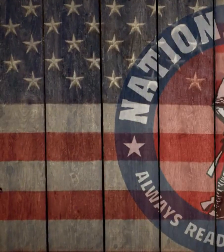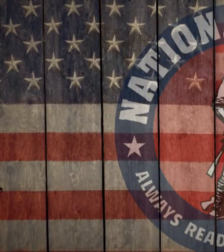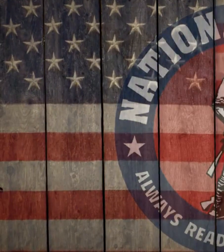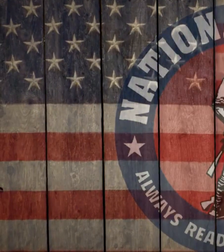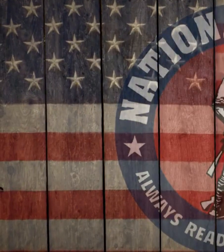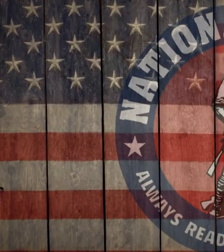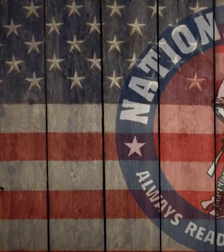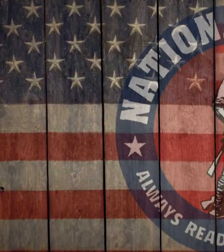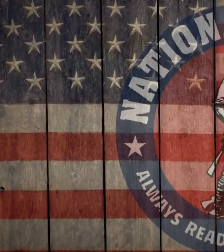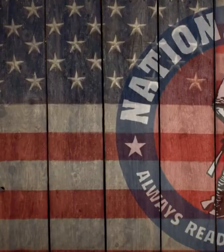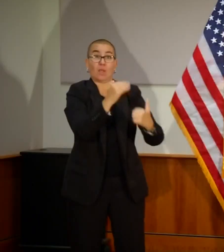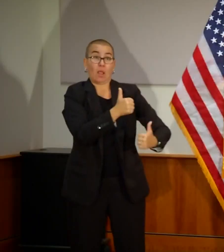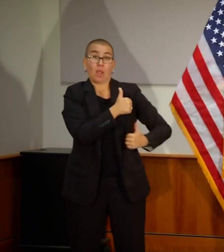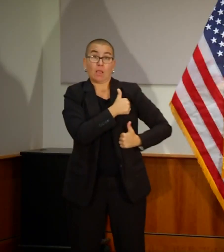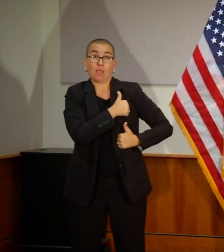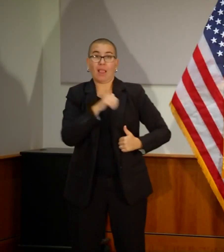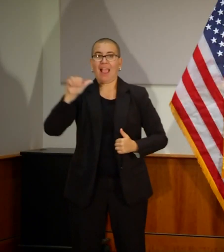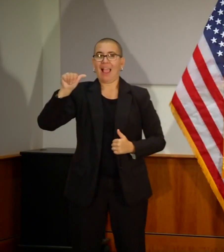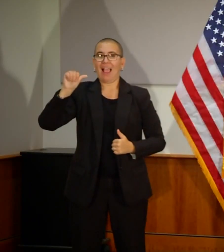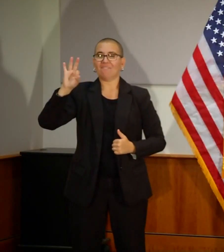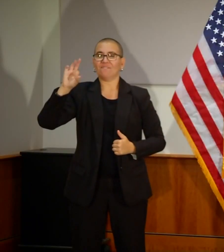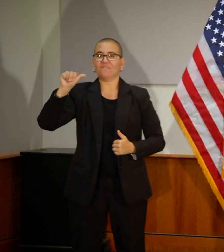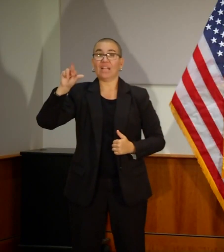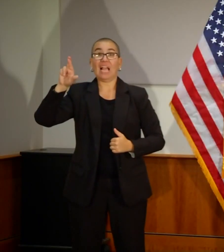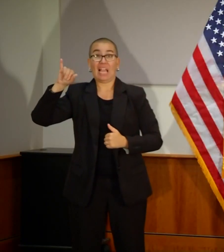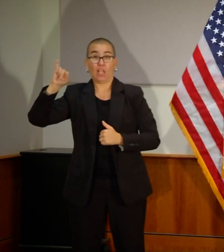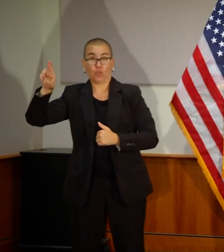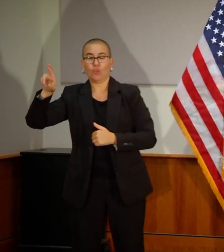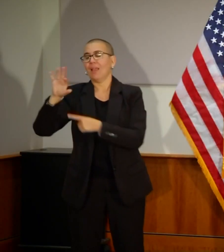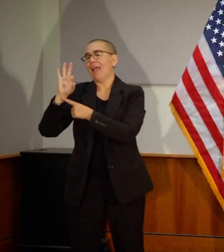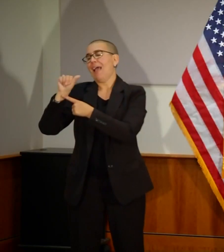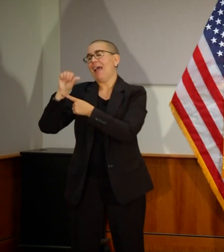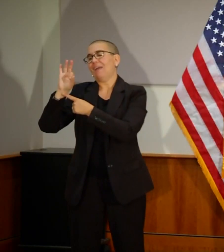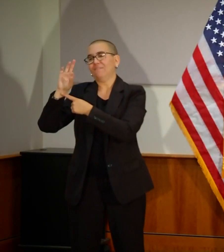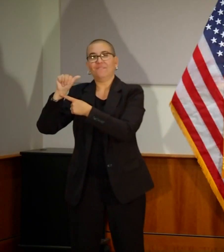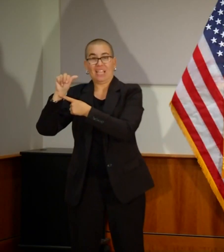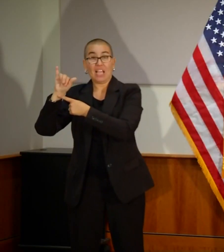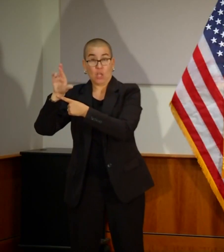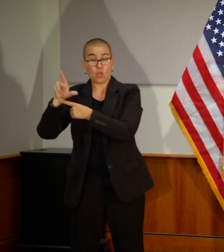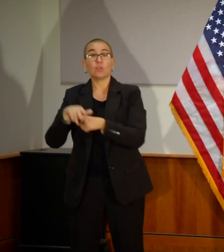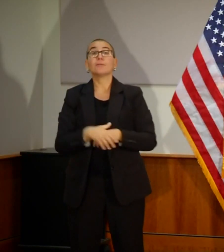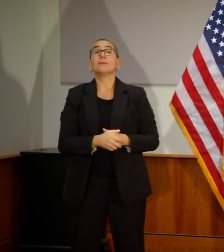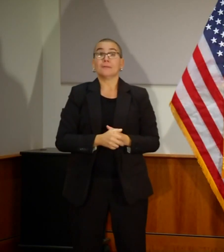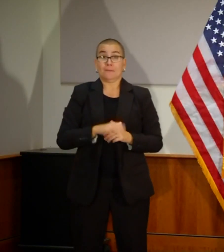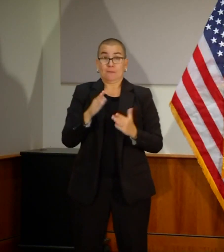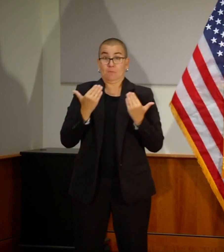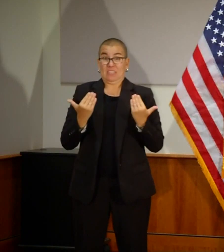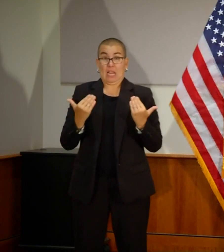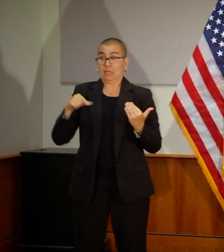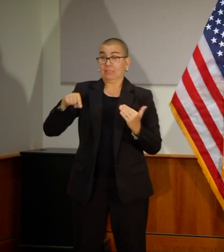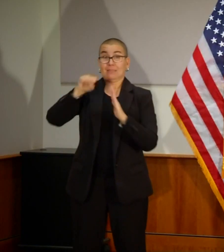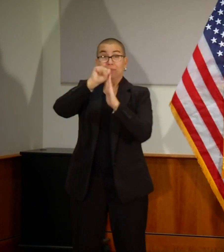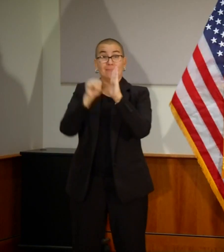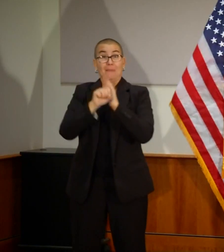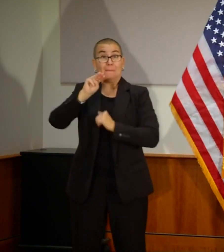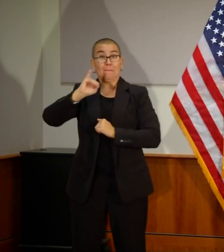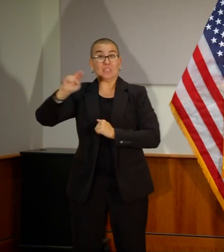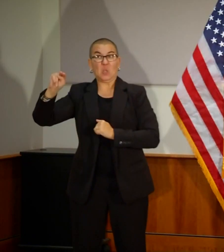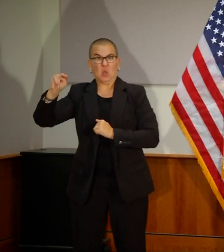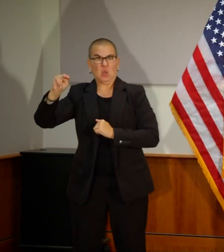SHAWN MANKE BRINGS BOTH EXPERIENCE AND SHAWN MANKE BRINGS BOTH EXPERIENCE AND CHARISMA SHAWN MANKE BRINGS BOTH EXPERIENCE AND CHARISMA TO EXPERIENCE AND CHARISMA TO EXPERIENCE AND CHARISMA TO LEAD EXPERIENCE AND CHARISMA TO LEAD ONE EXPERIENCE AND CHARISMA TO LEAD ONE OF EXPERIENCE AND CHARISMA TO LEAD ONE OF THE EXPERIENCE AND CHARISMA TO LEAD ONE OF THE NATION'S LEAD ONE OF THE NATION'S LEAD ONE OF THE NATION'S LARGEST LEAD ONE OF THE NATION'S LARGEST NATIONAL LEAD ONE OF THE NATION'S LARGEST NATIONAL GUARD LARGEST NATIONAL GUARD